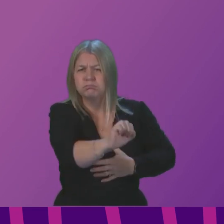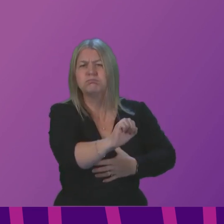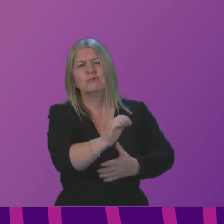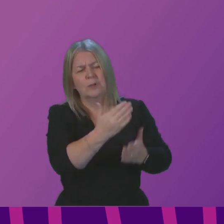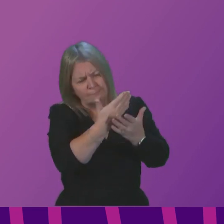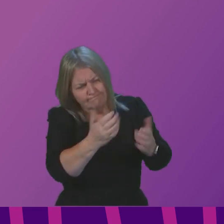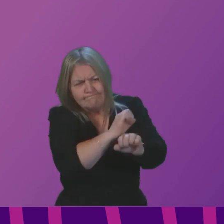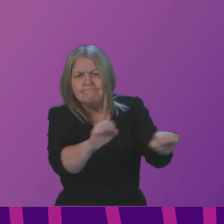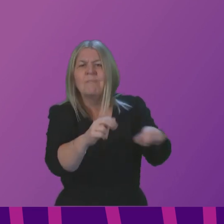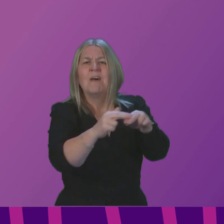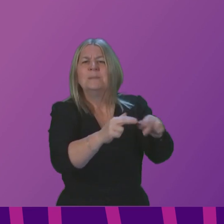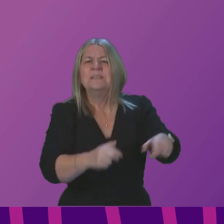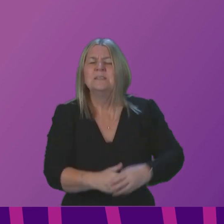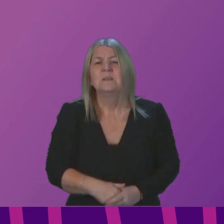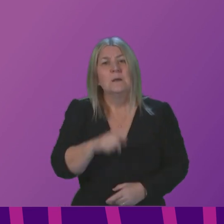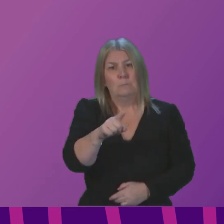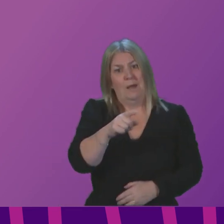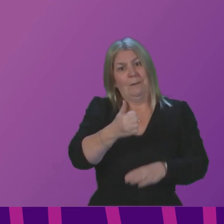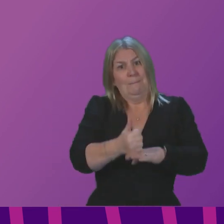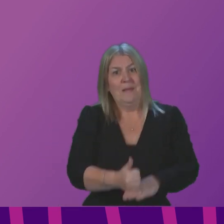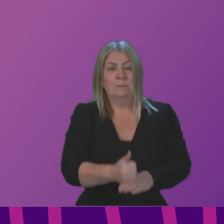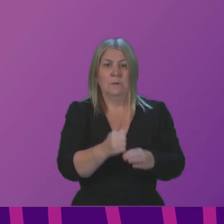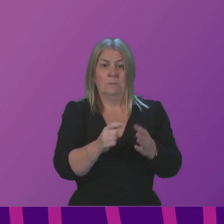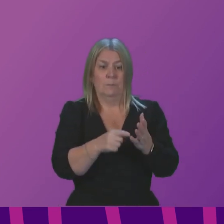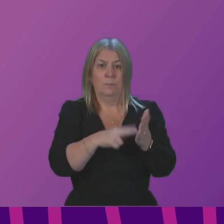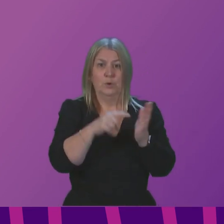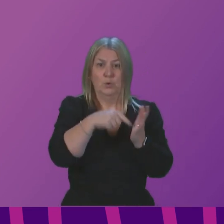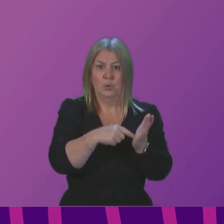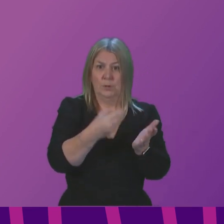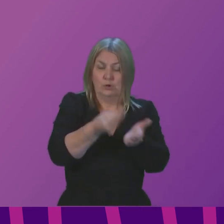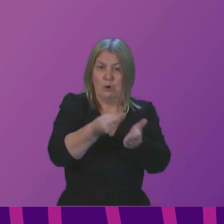It is clear that minimum unit pricing was having a positive effect but, due to inflation,